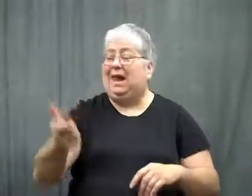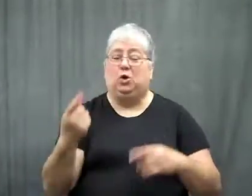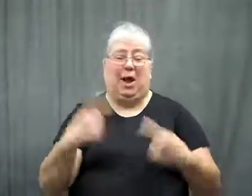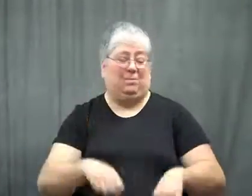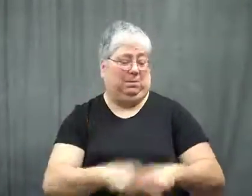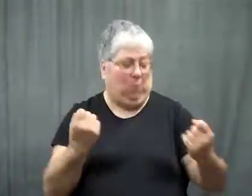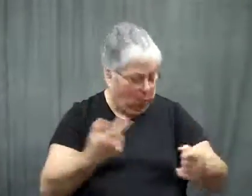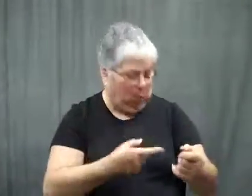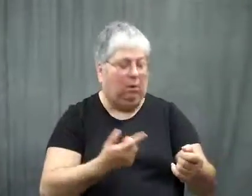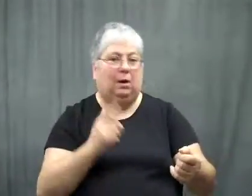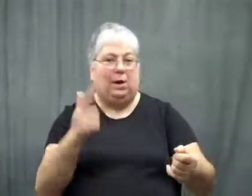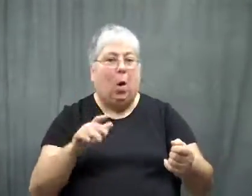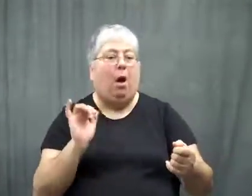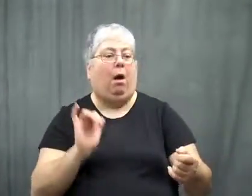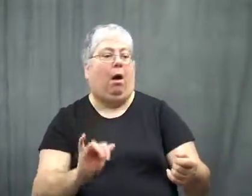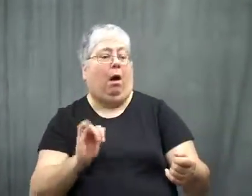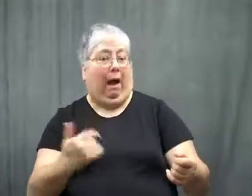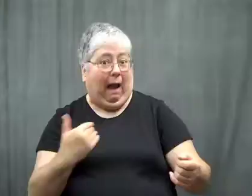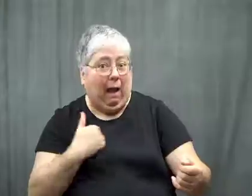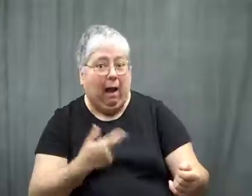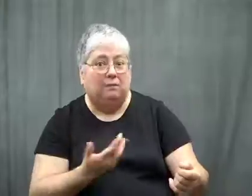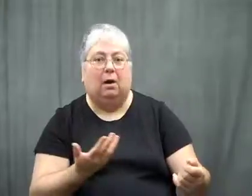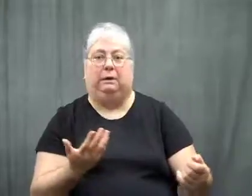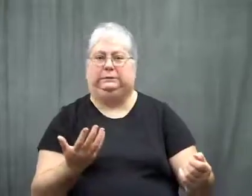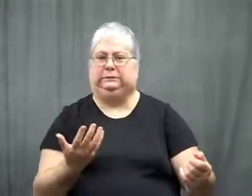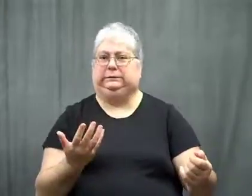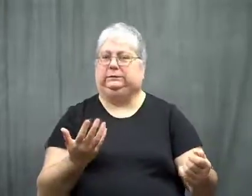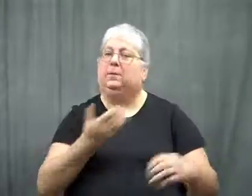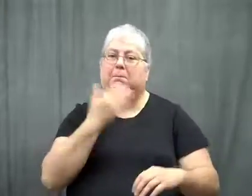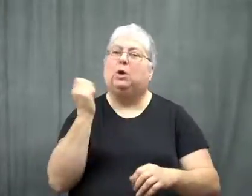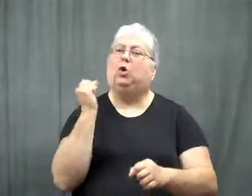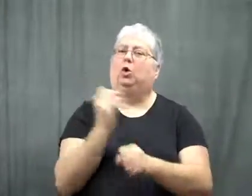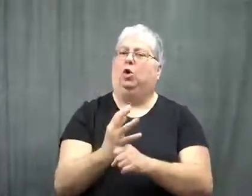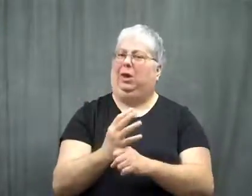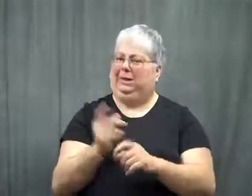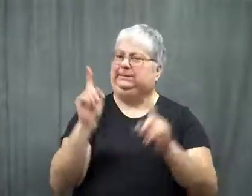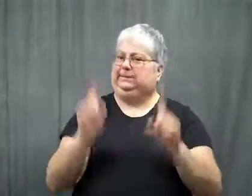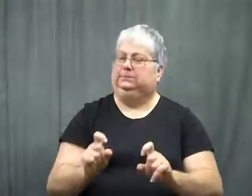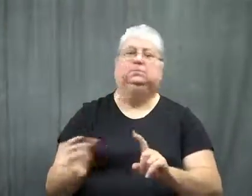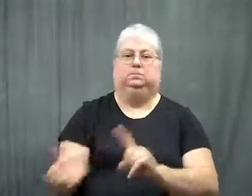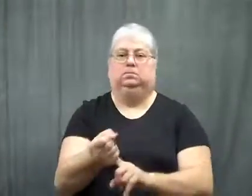You may find out after breaking a bone. That's not good. It's better to catch it early.